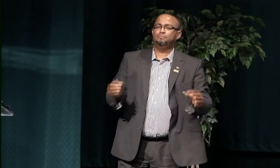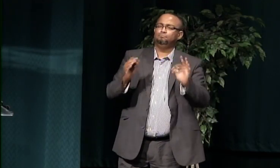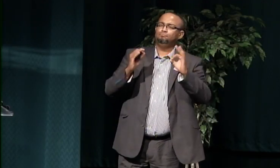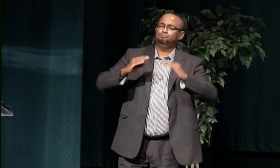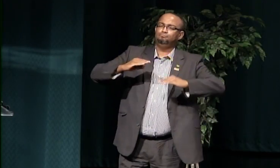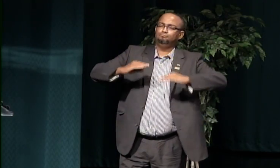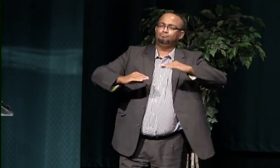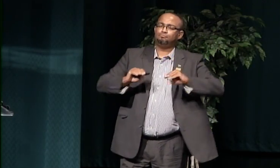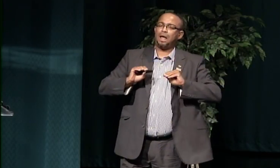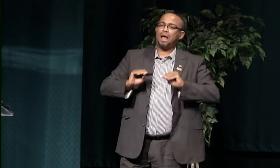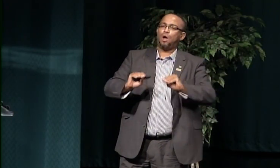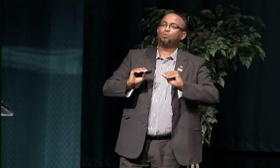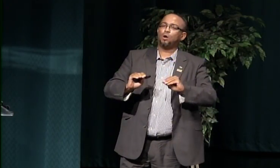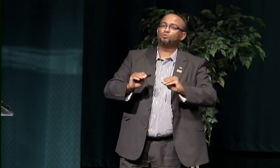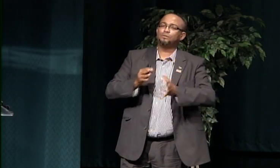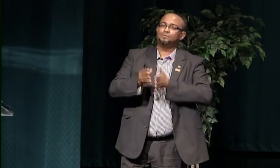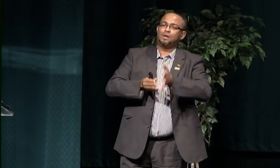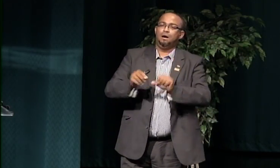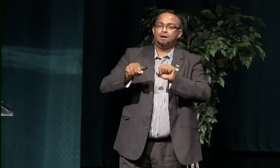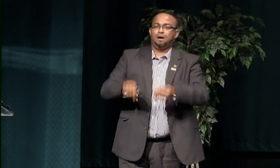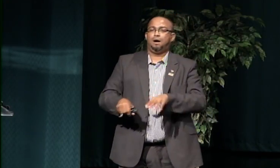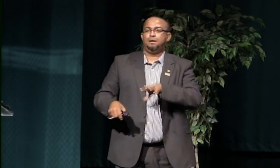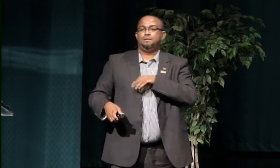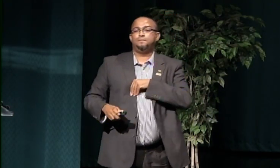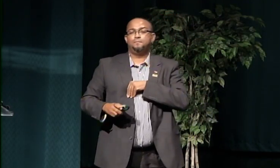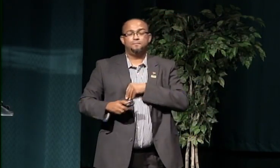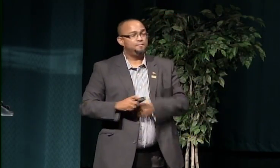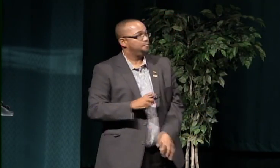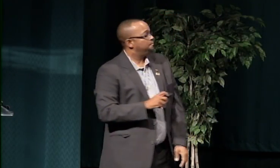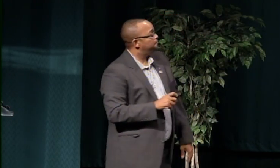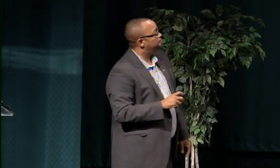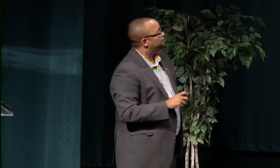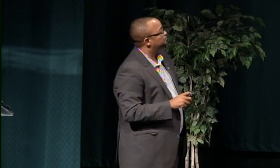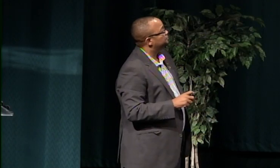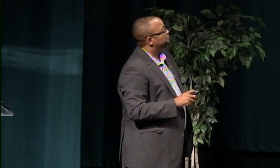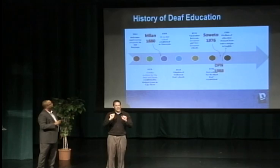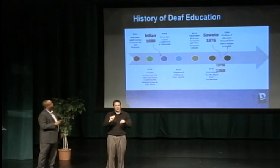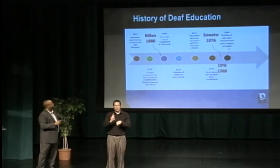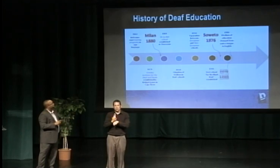Then in 1984, the medium of education changed